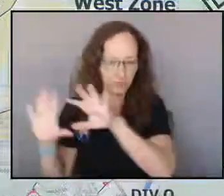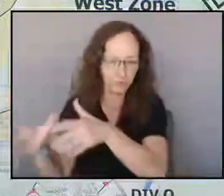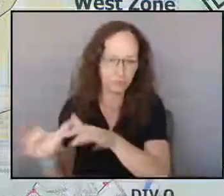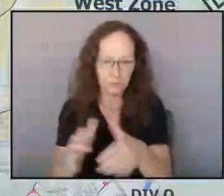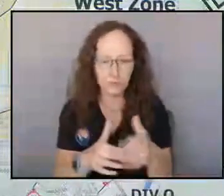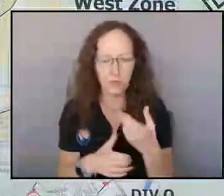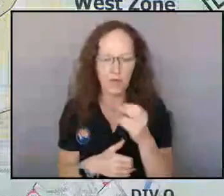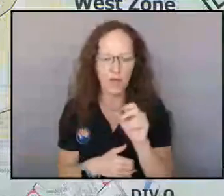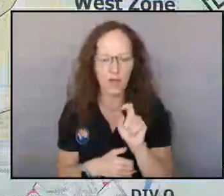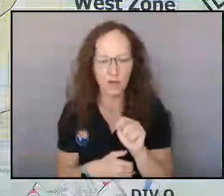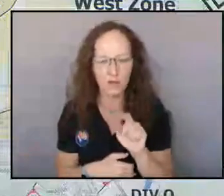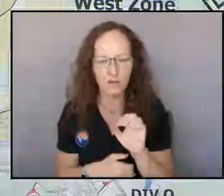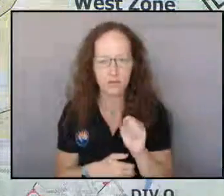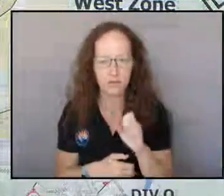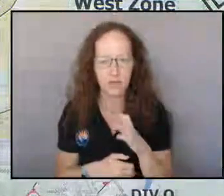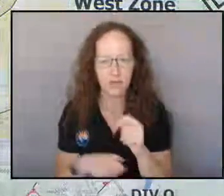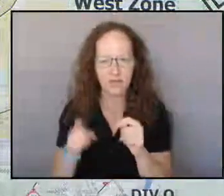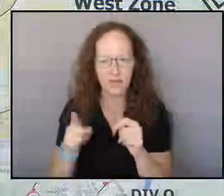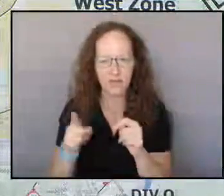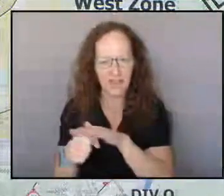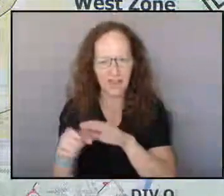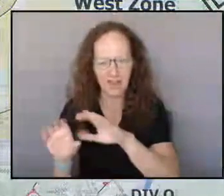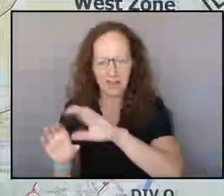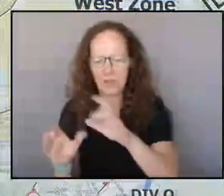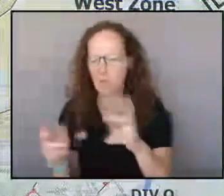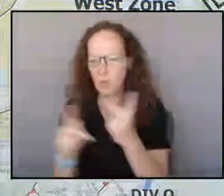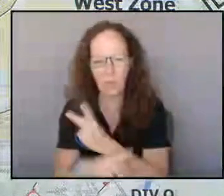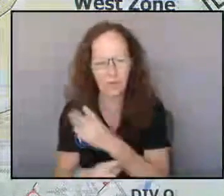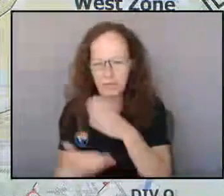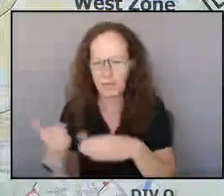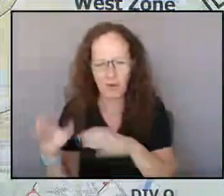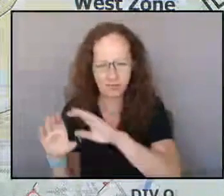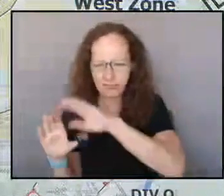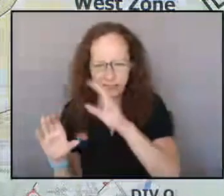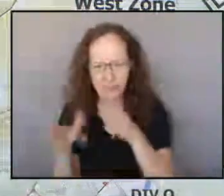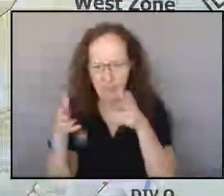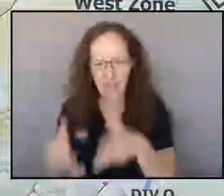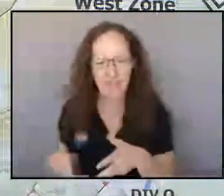IT'S PROBABLY THE NASTIEST PIECE OF LINE THAT WE HAVE